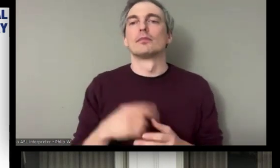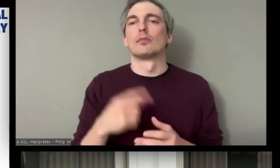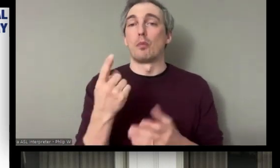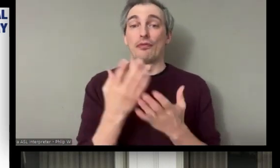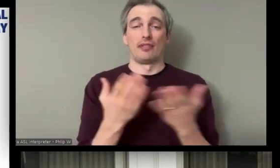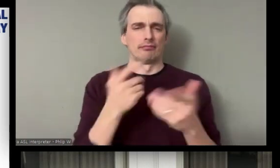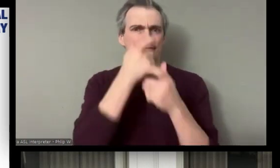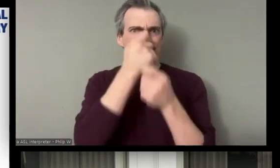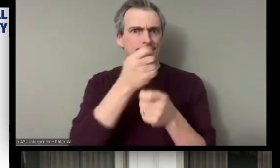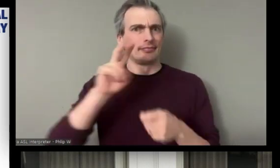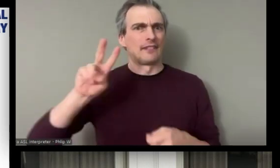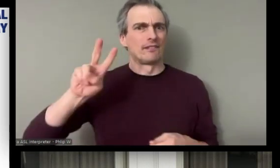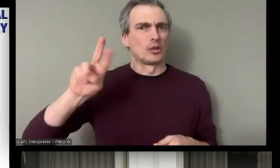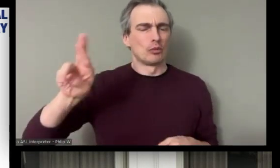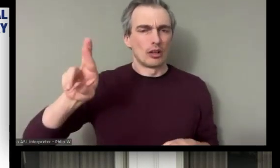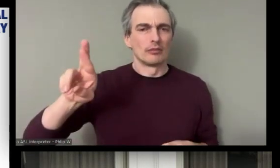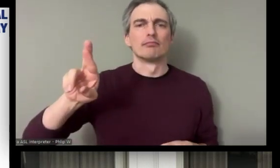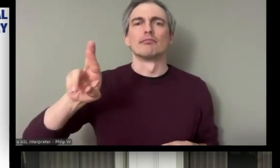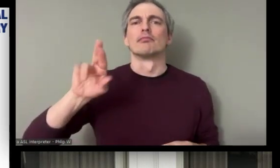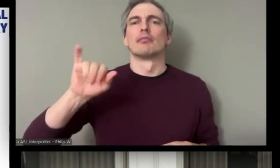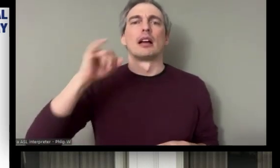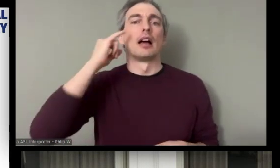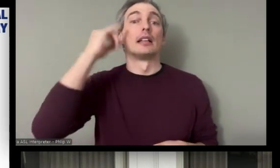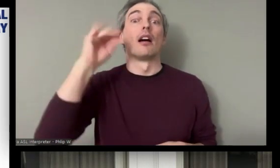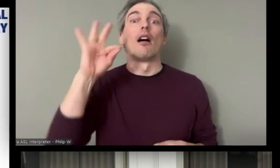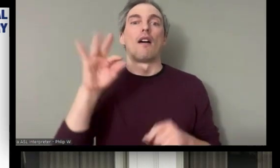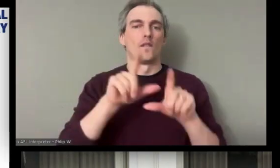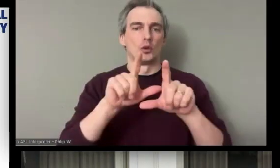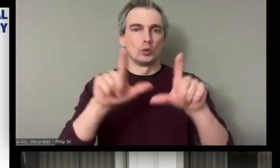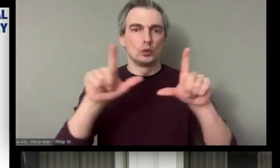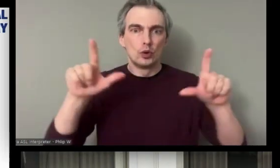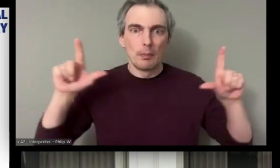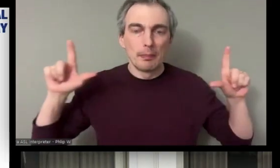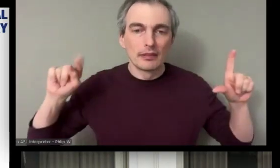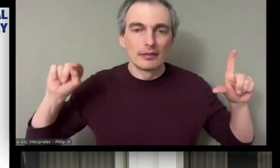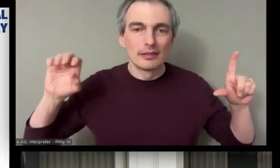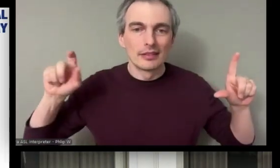that -- the idea of zooming text, or making something larger to read -- you